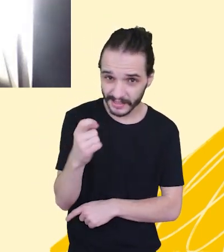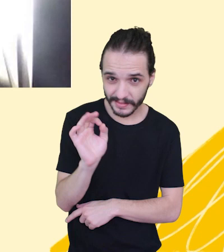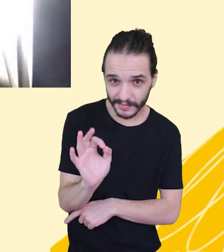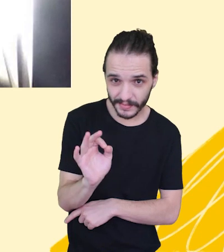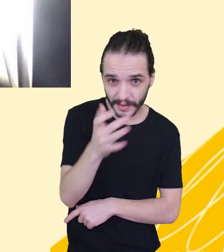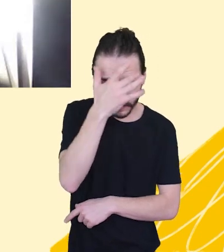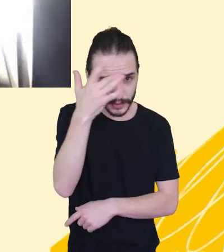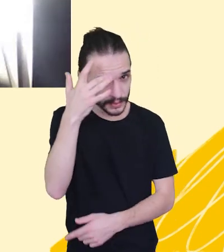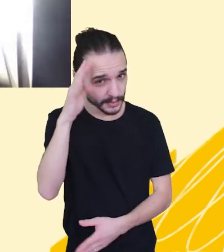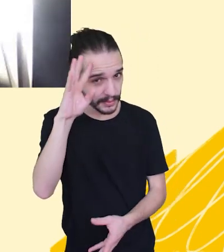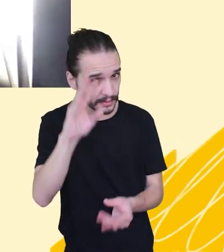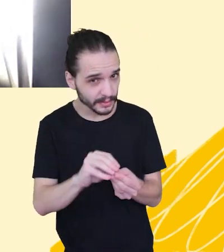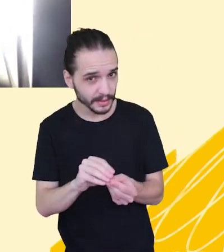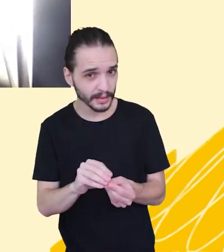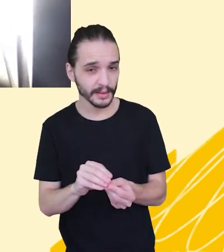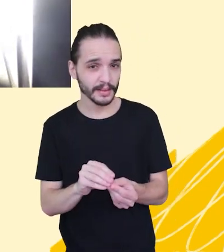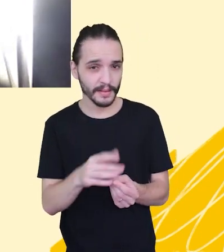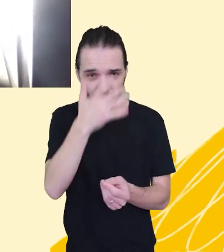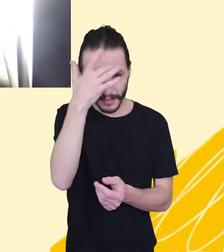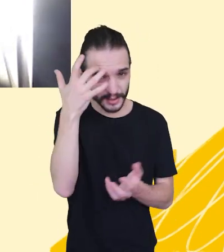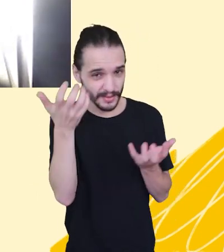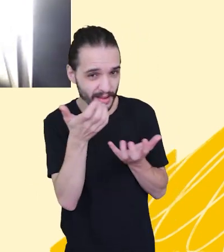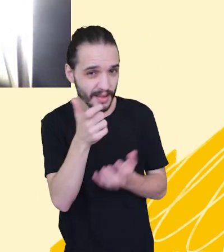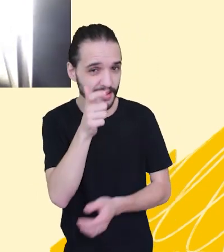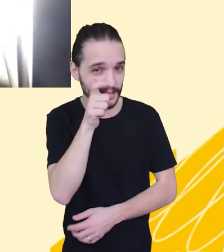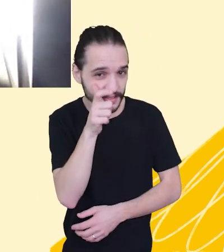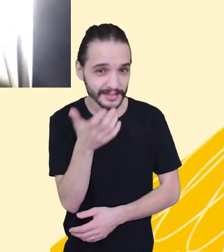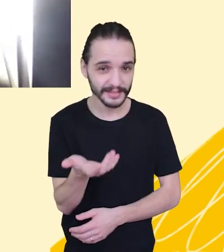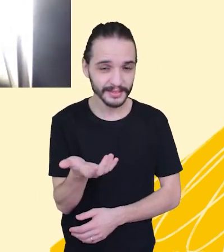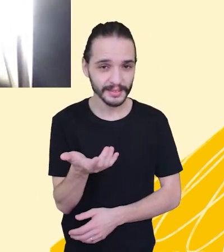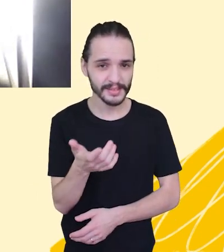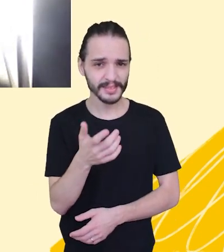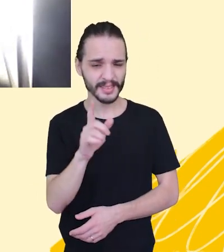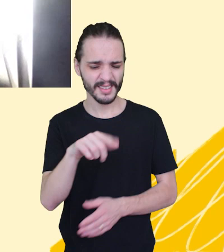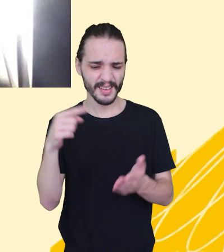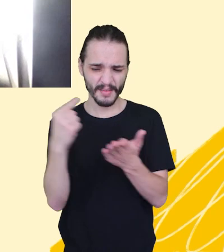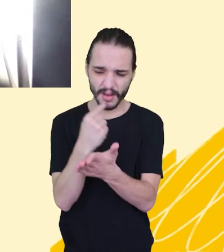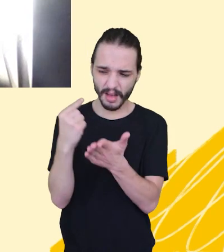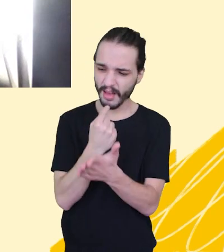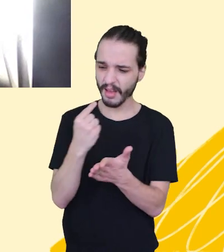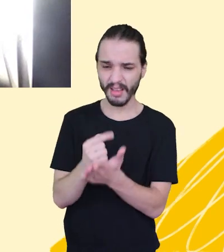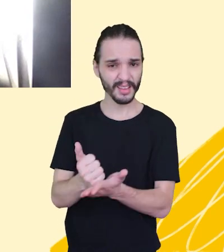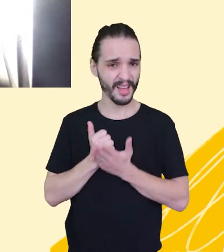But these questions do not help anything. So... yes.